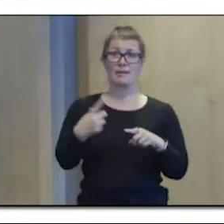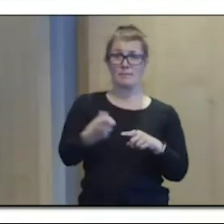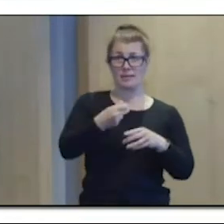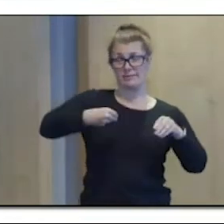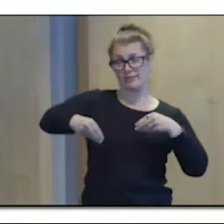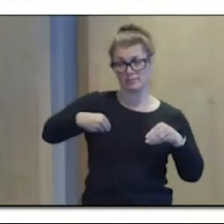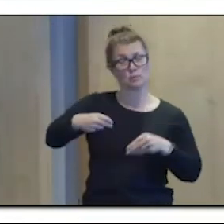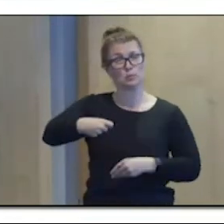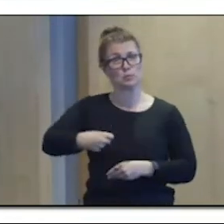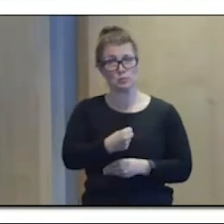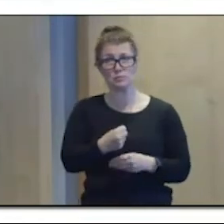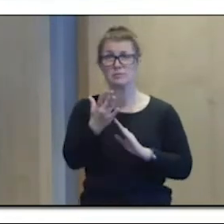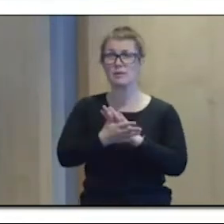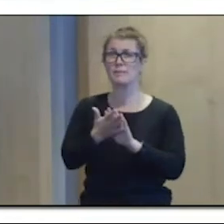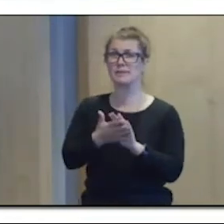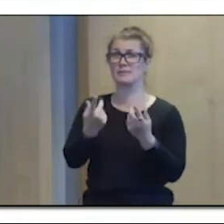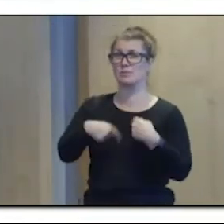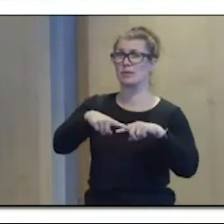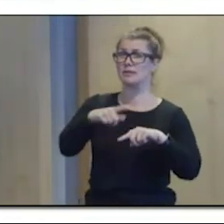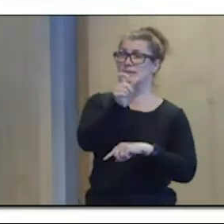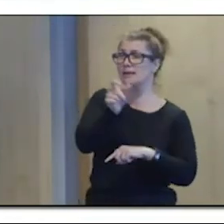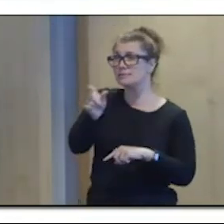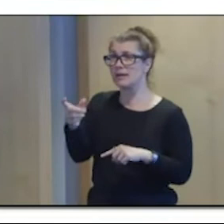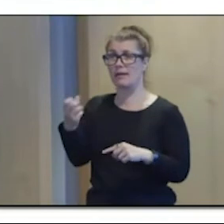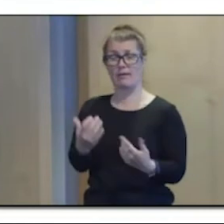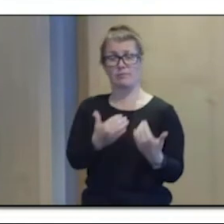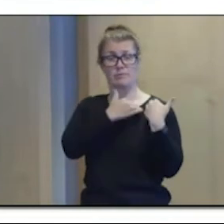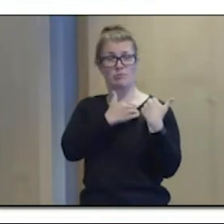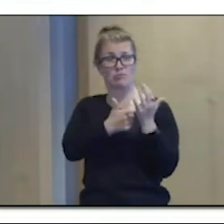this is where us the customer has a role and how we can help deliver